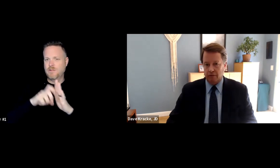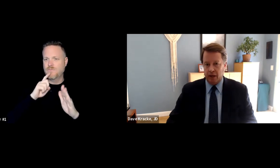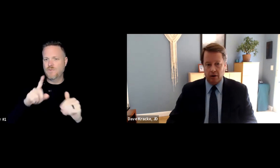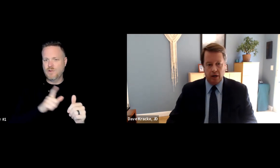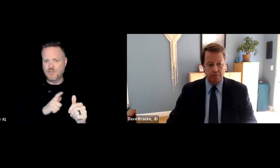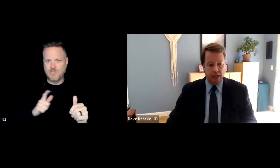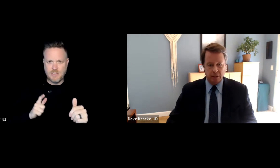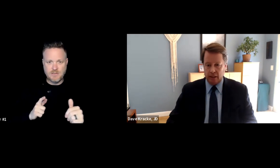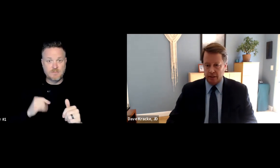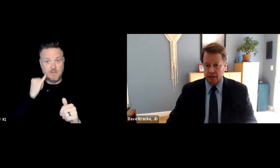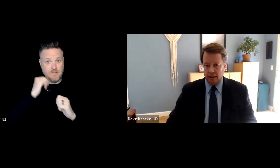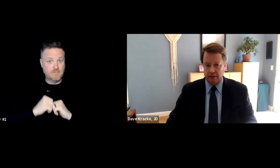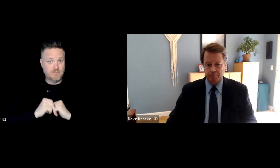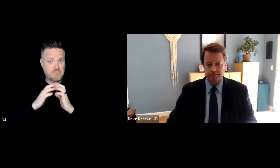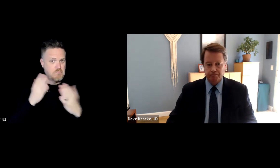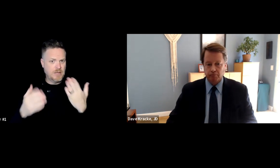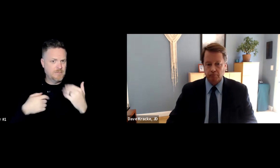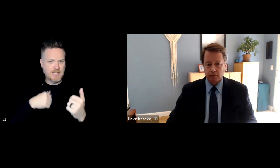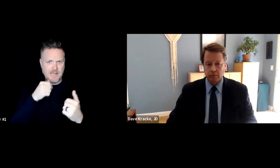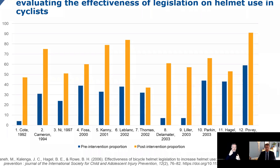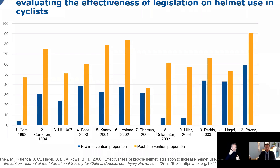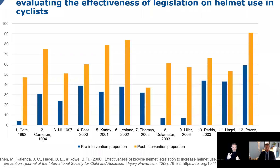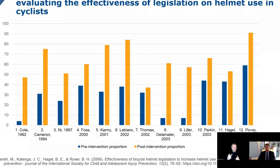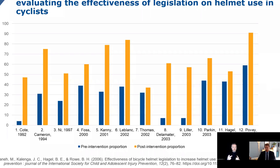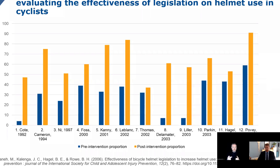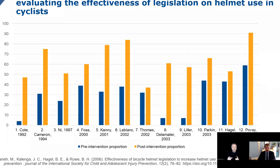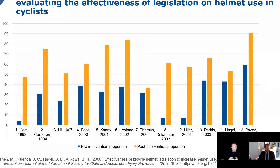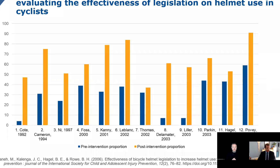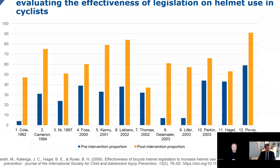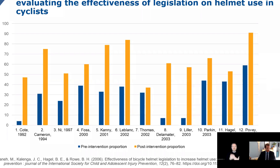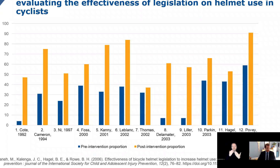If they are up and I'm just not seeing them, thank you, Connor. Appreciate that.